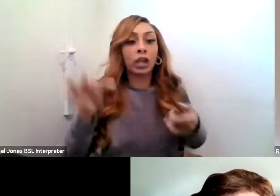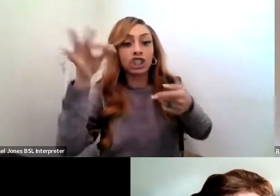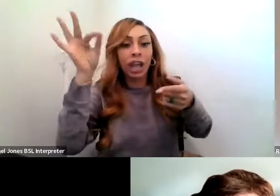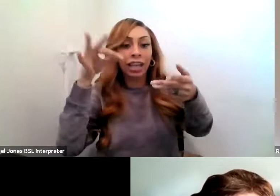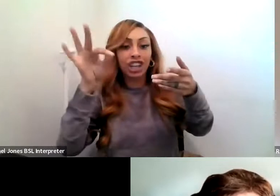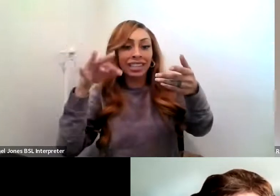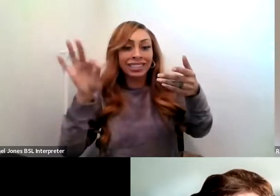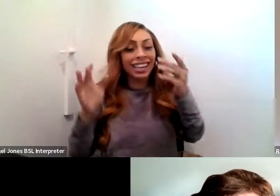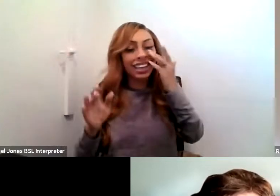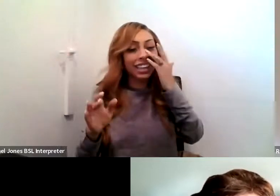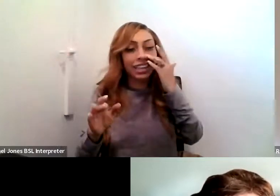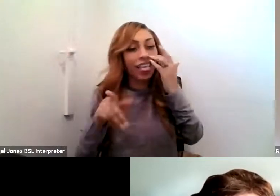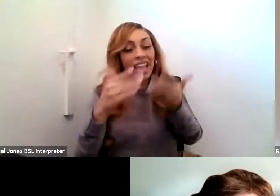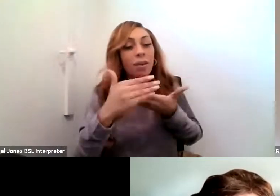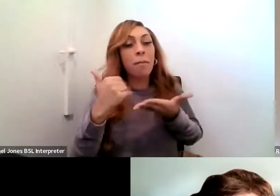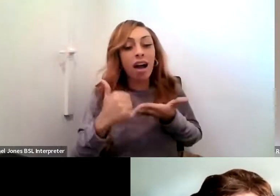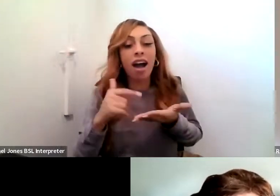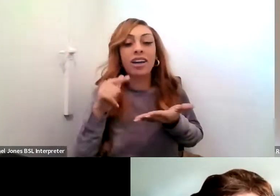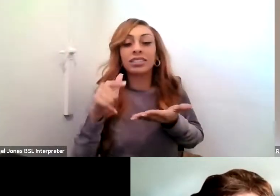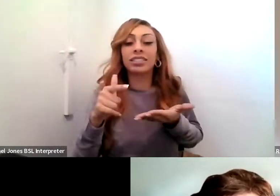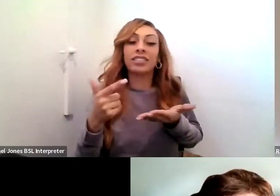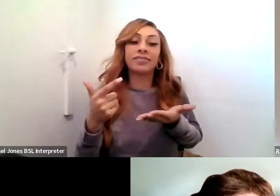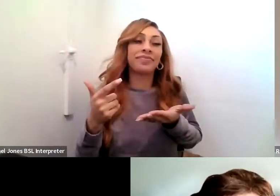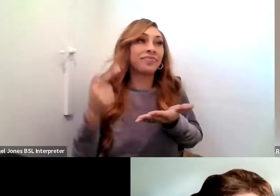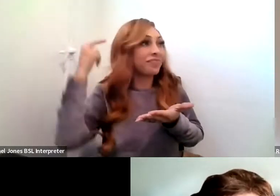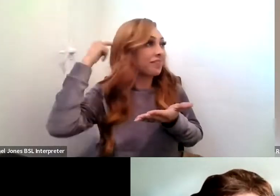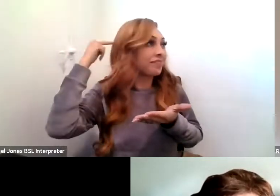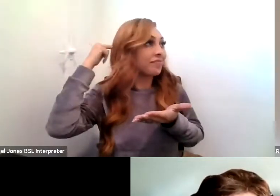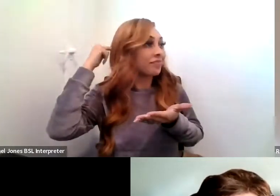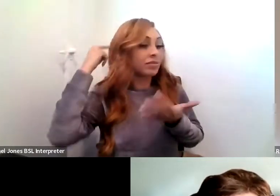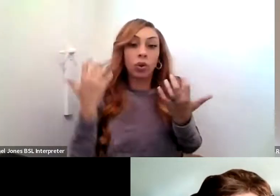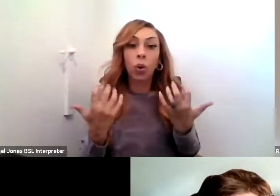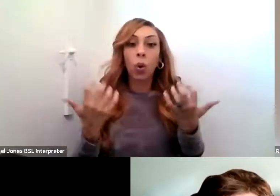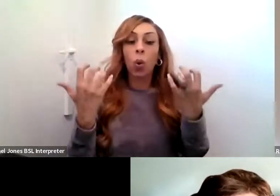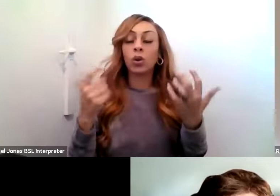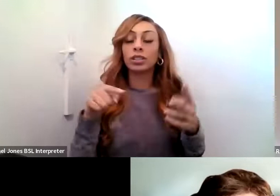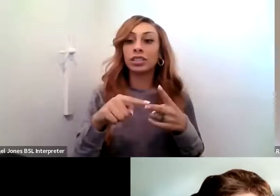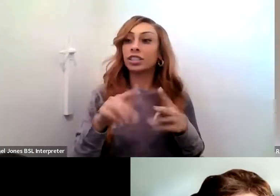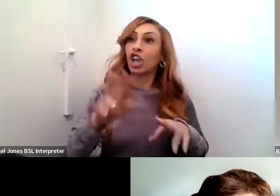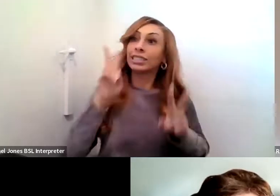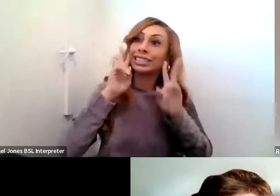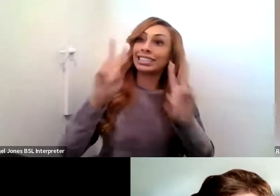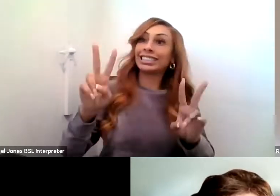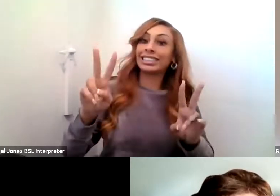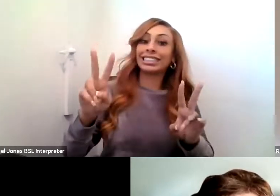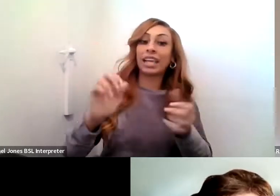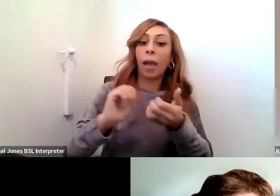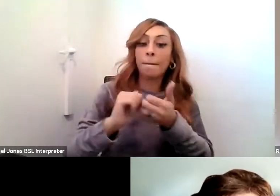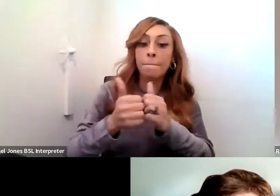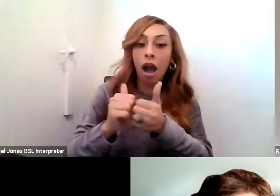And I think that's also partly because audiences aren't necessarily seen as partners in a work,